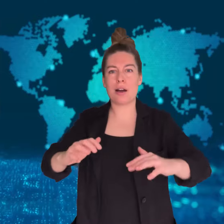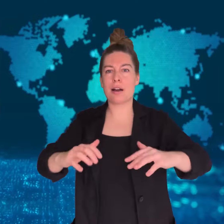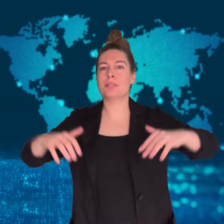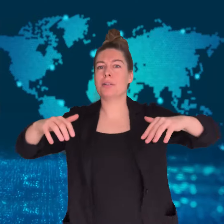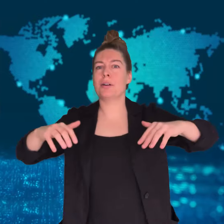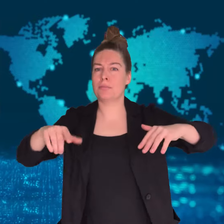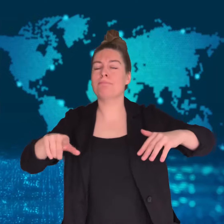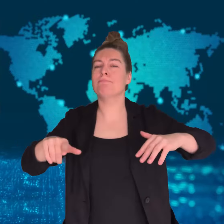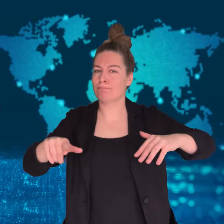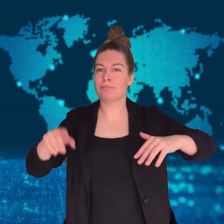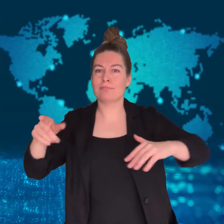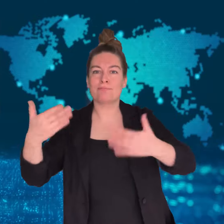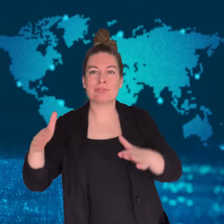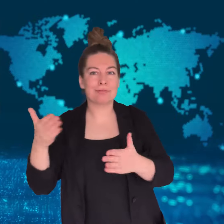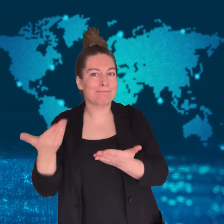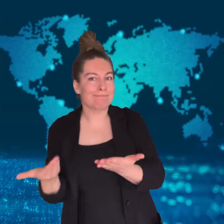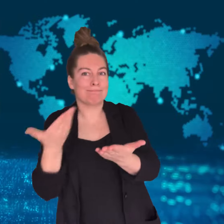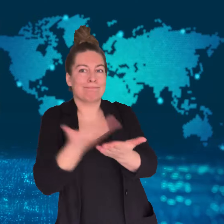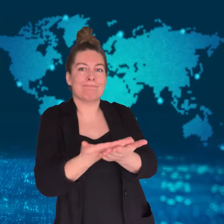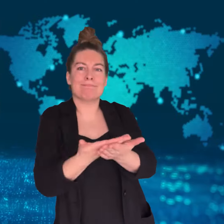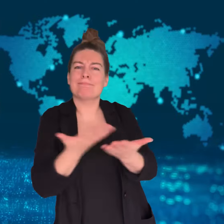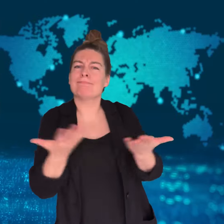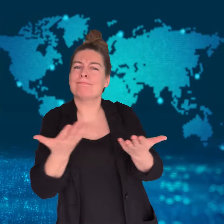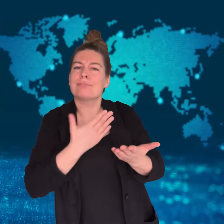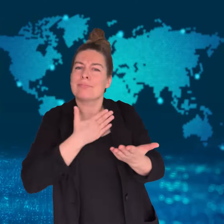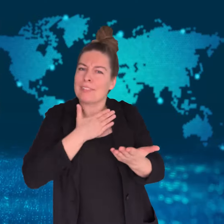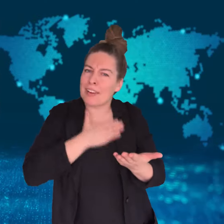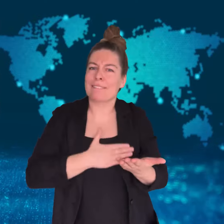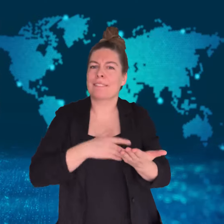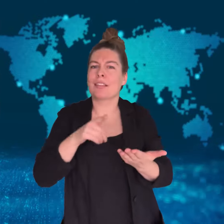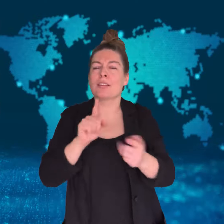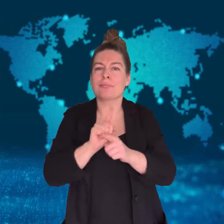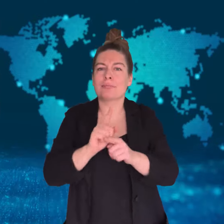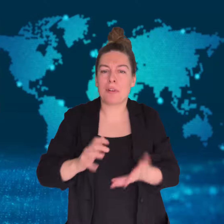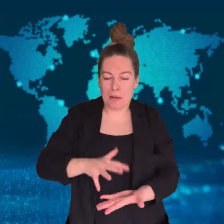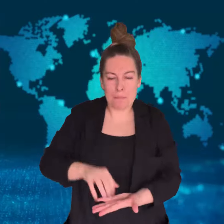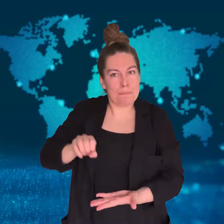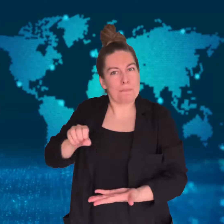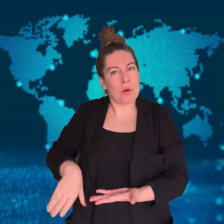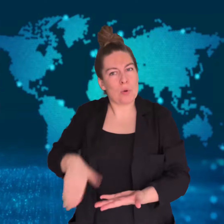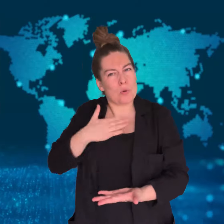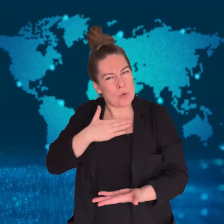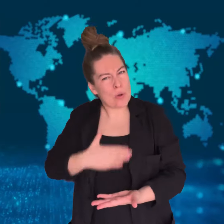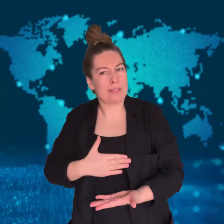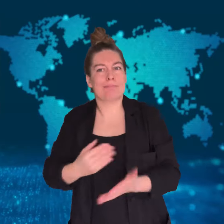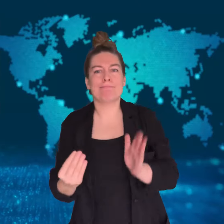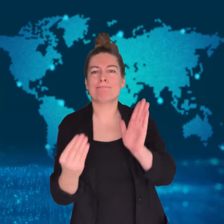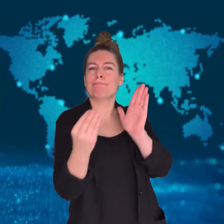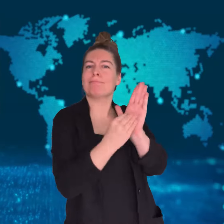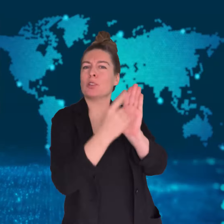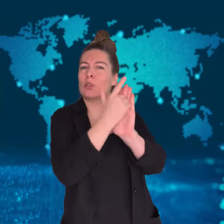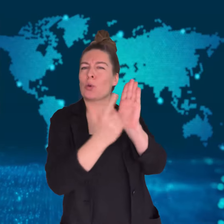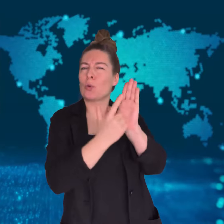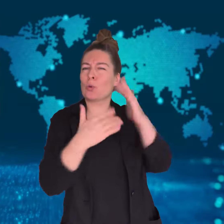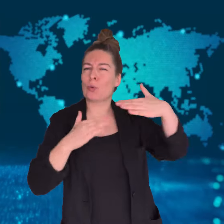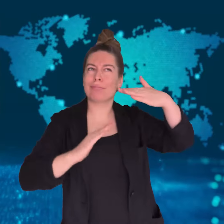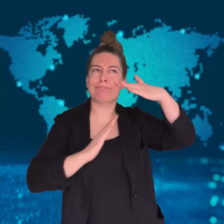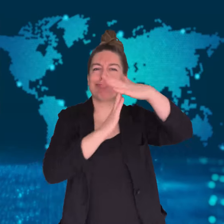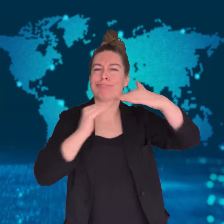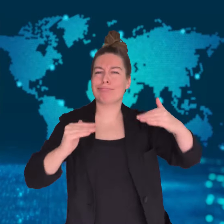approved a proposal that would guarantee abortion as a constitutional right.